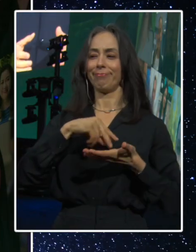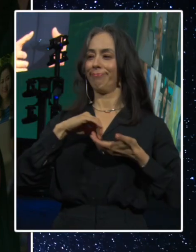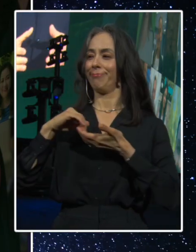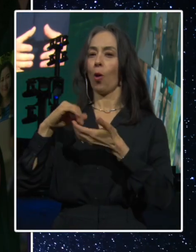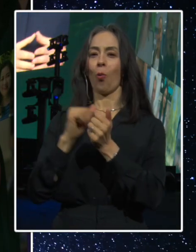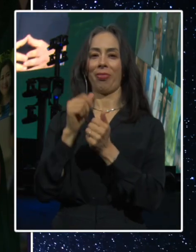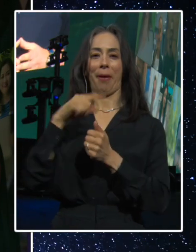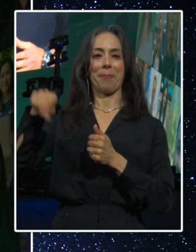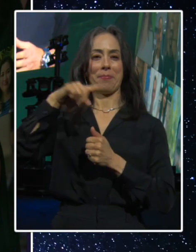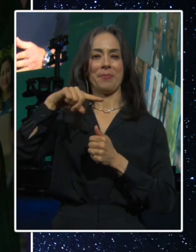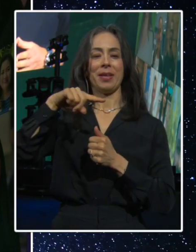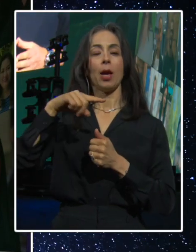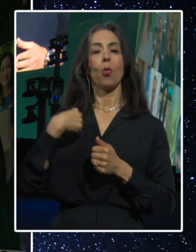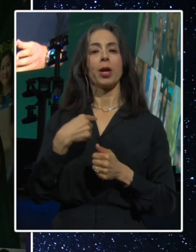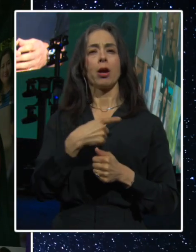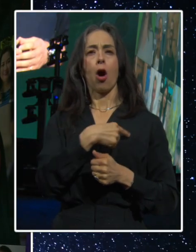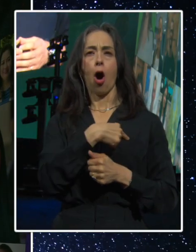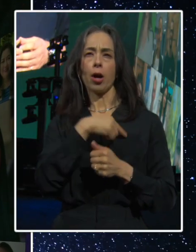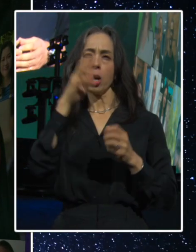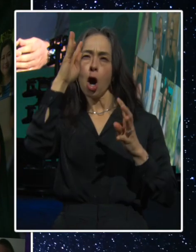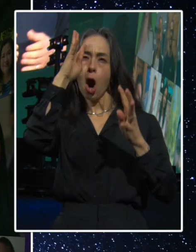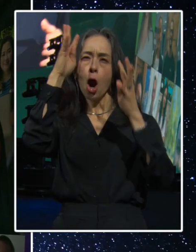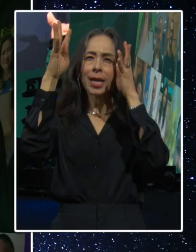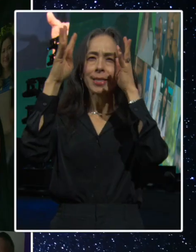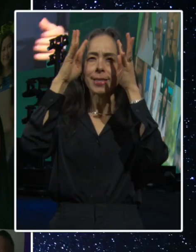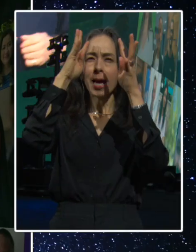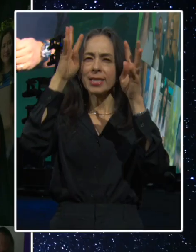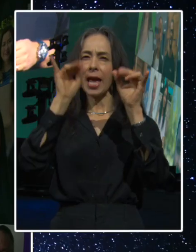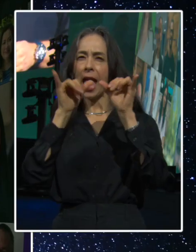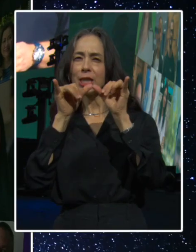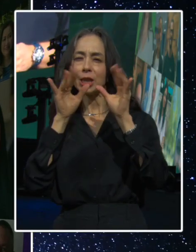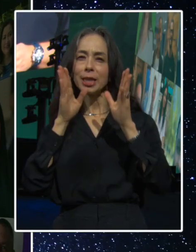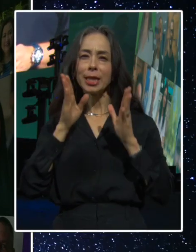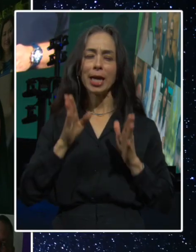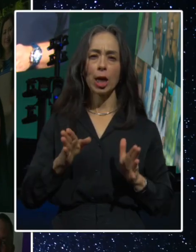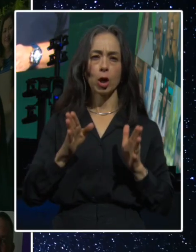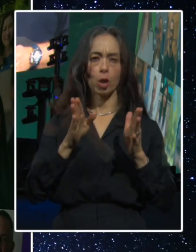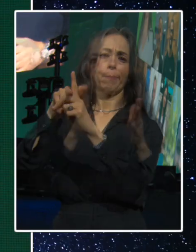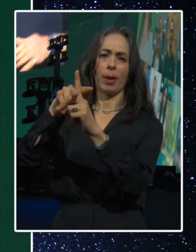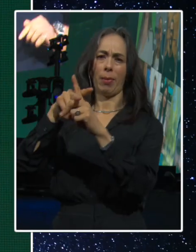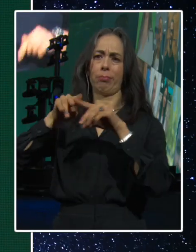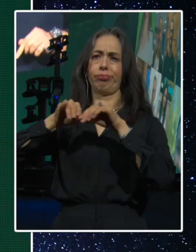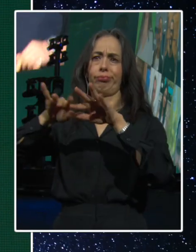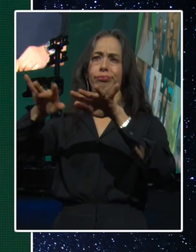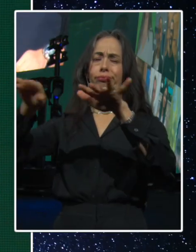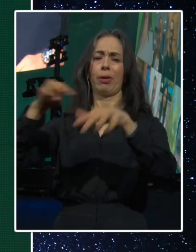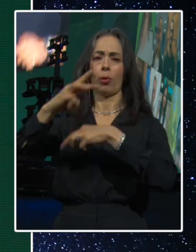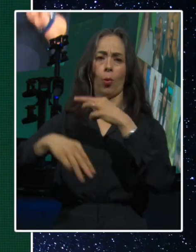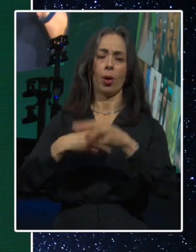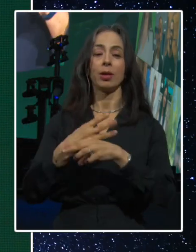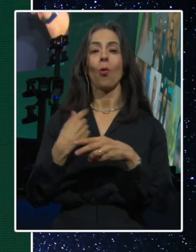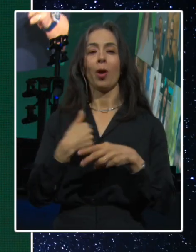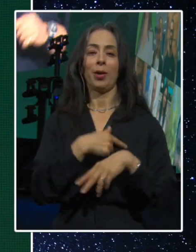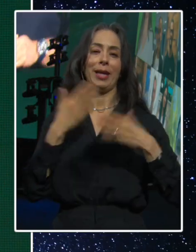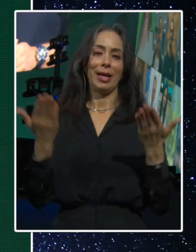We are architects and engineers pioneered the next generation of computing. We are here for you.